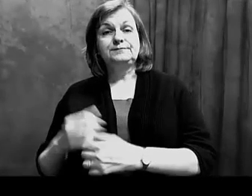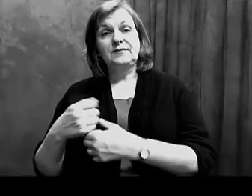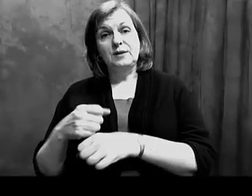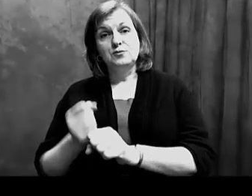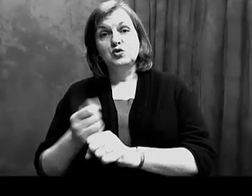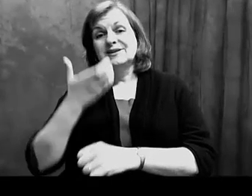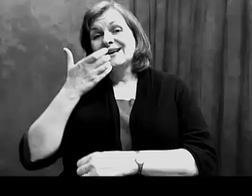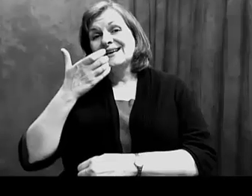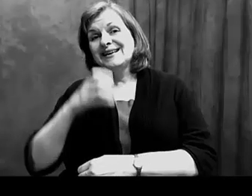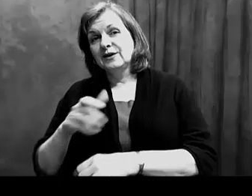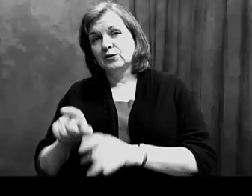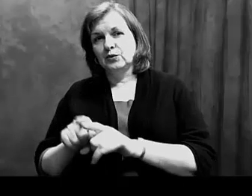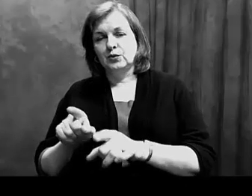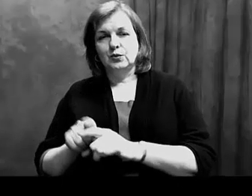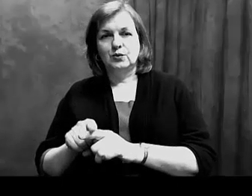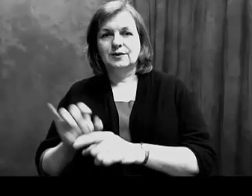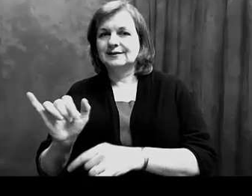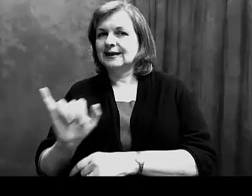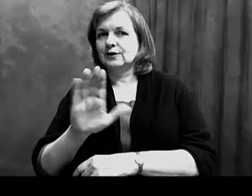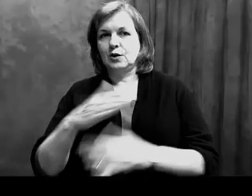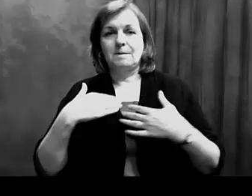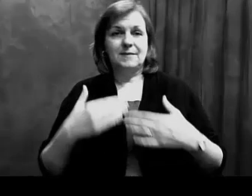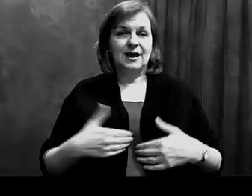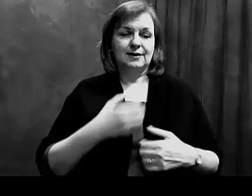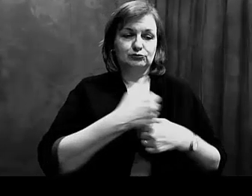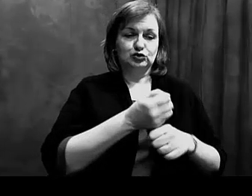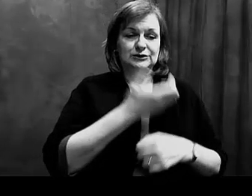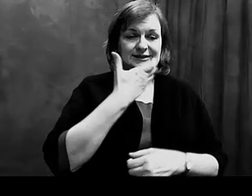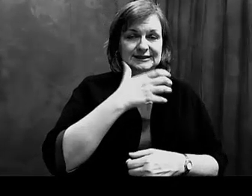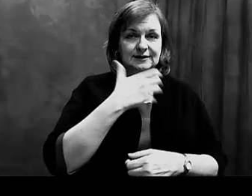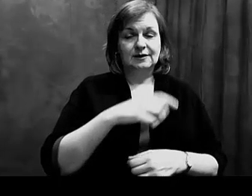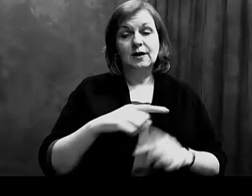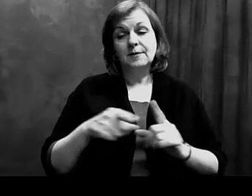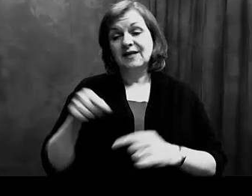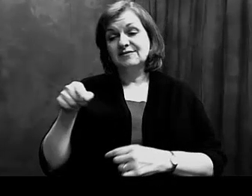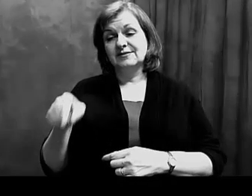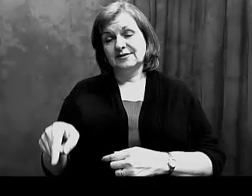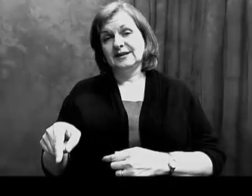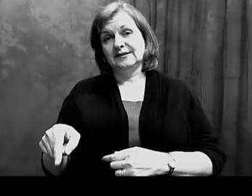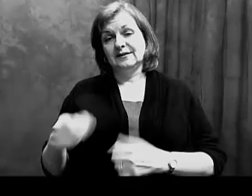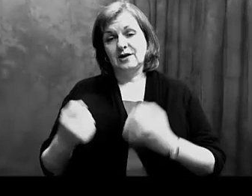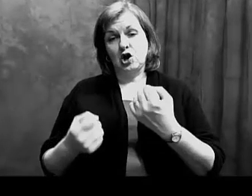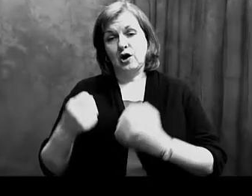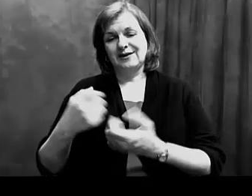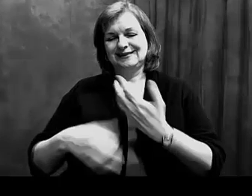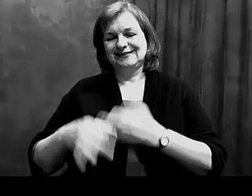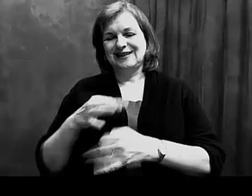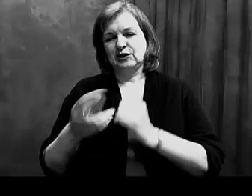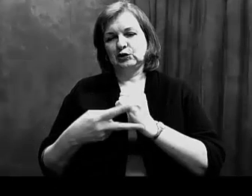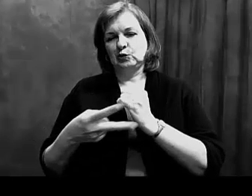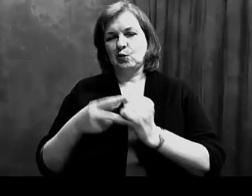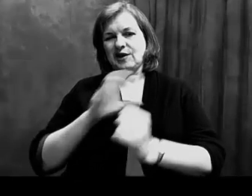and produces some heat as well just like you do but in this case instead of storing it as ATP